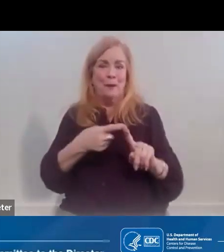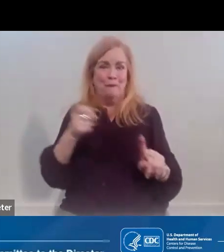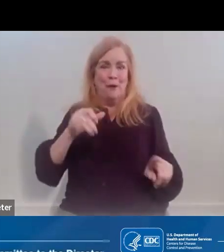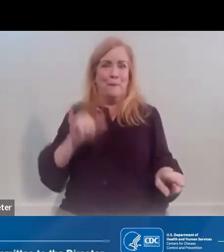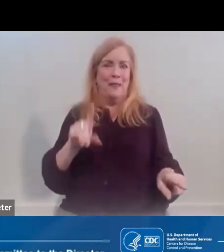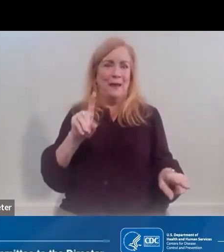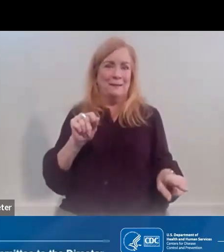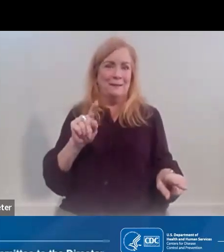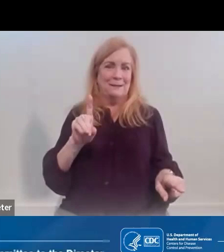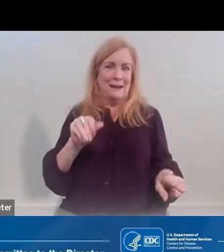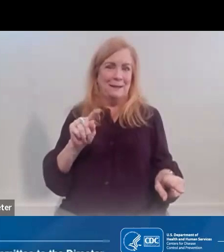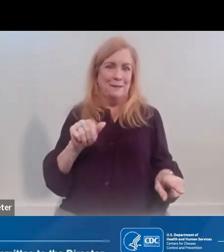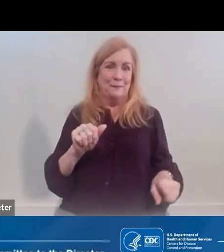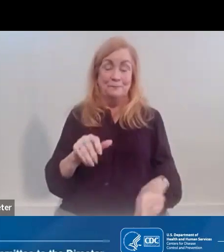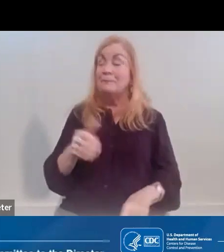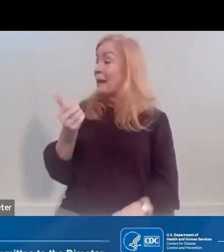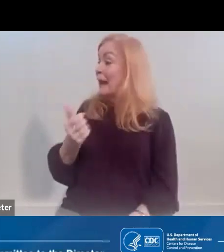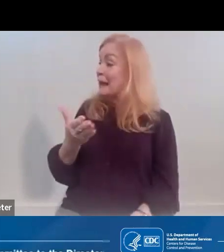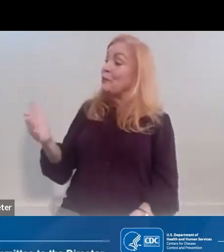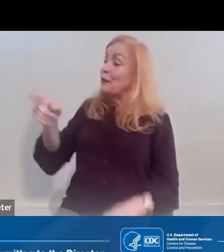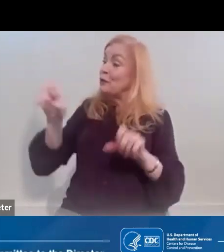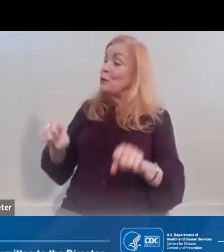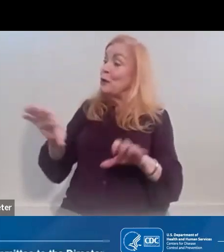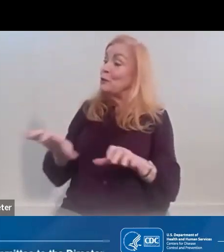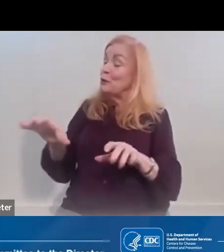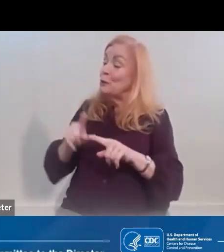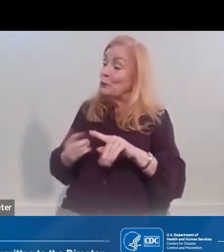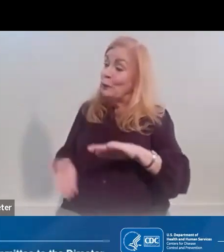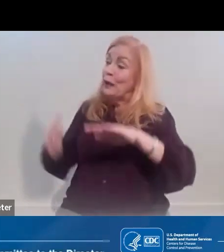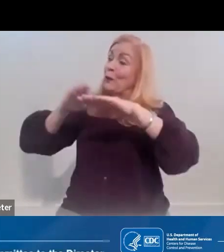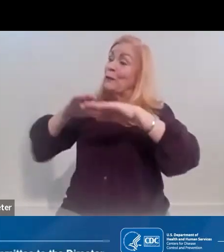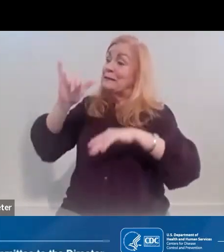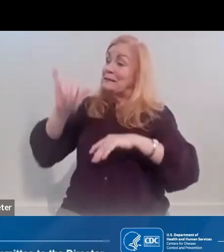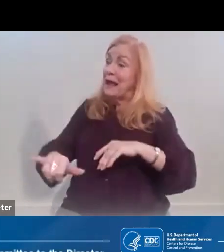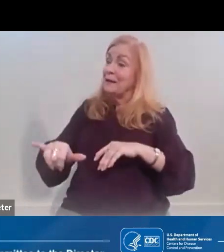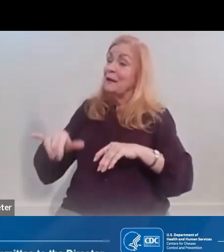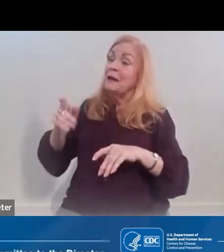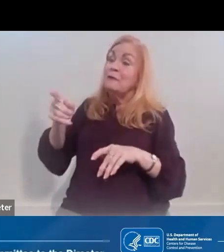the chronic disease center specific measures becomes CDC wide measures or evolve